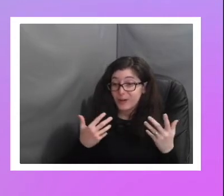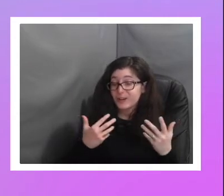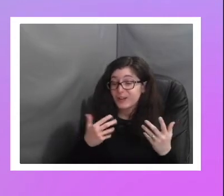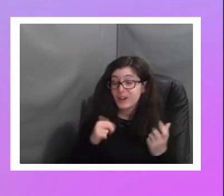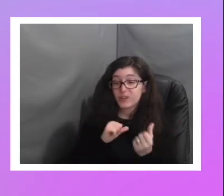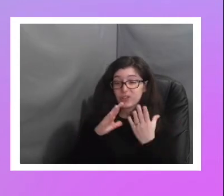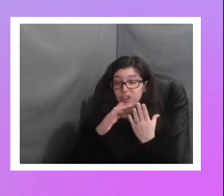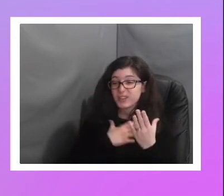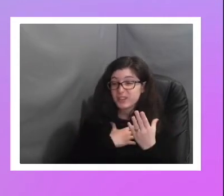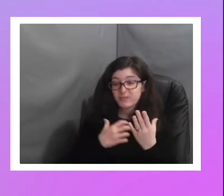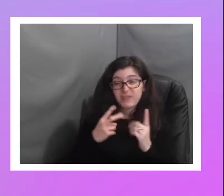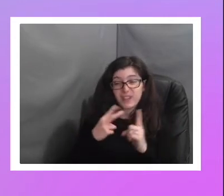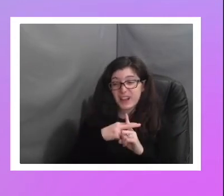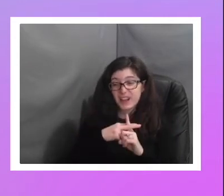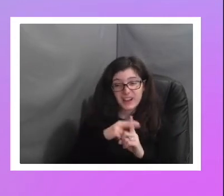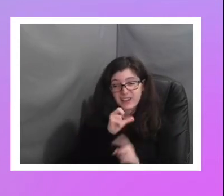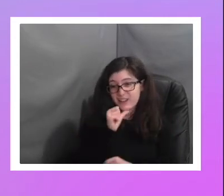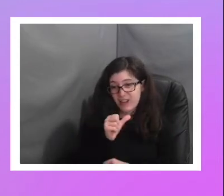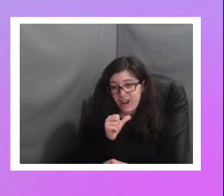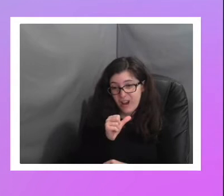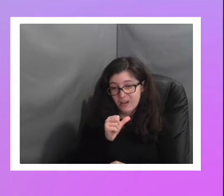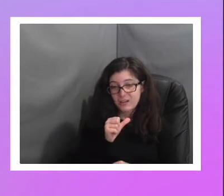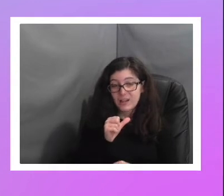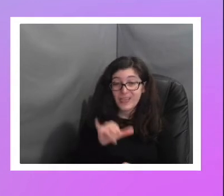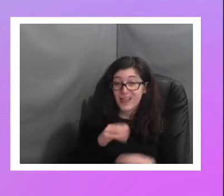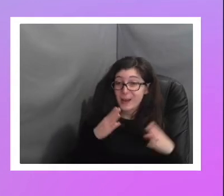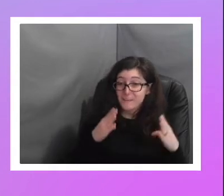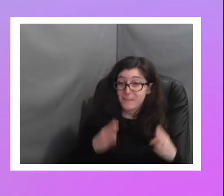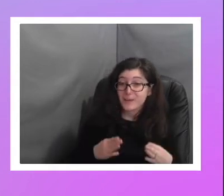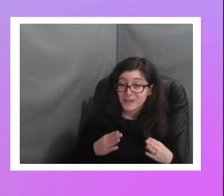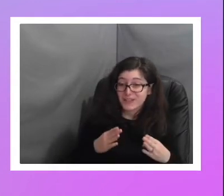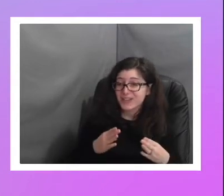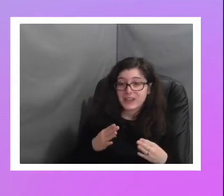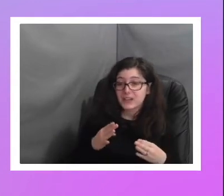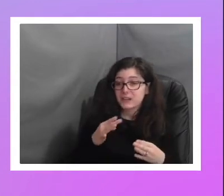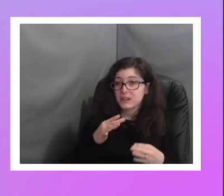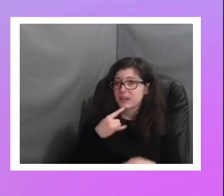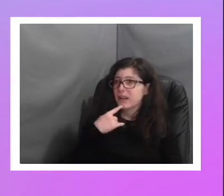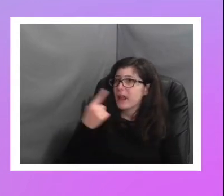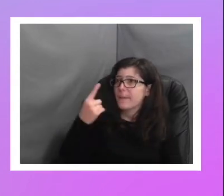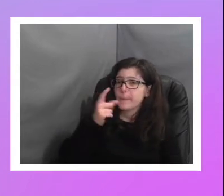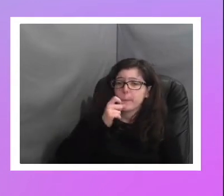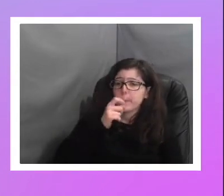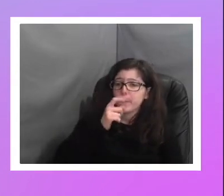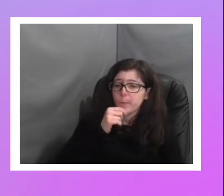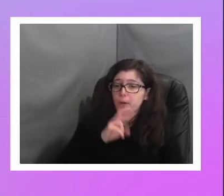and the person has no one to tell to get it fixed, and that means they're more likely to tell their lawyer.